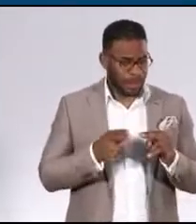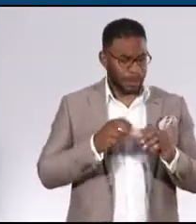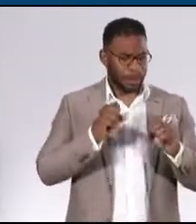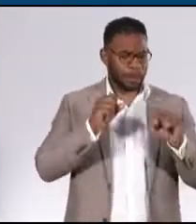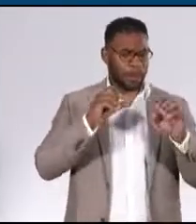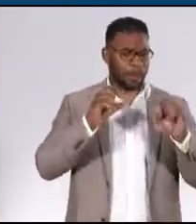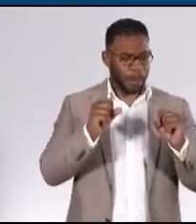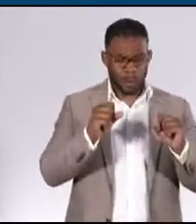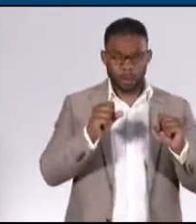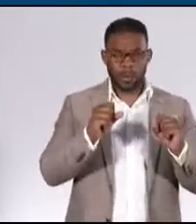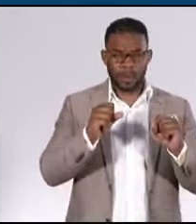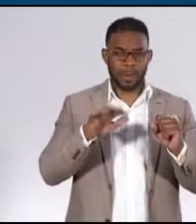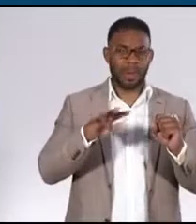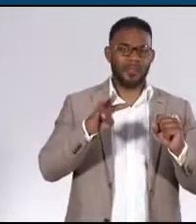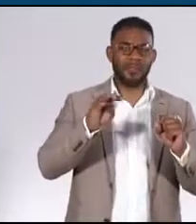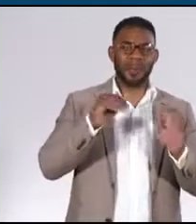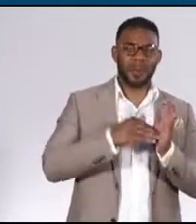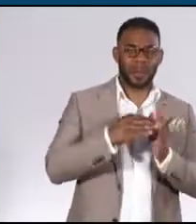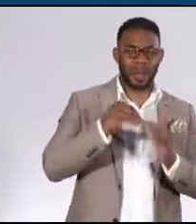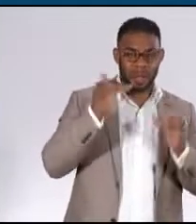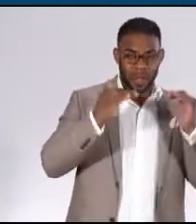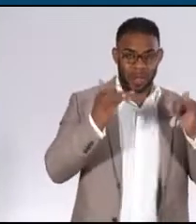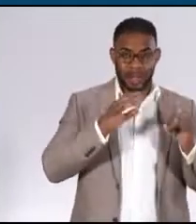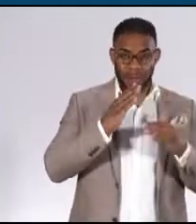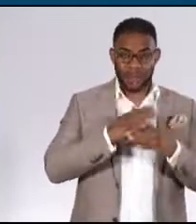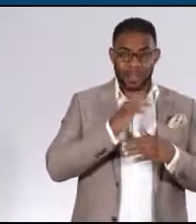namely, wrap up 40 million adults right now, 2 hundred and, 20 having hearing loss.